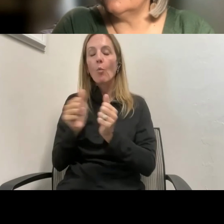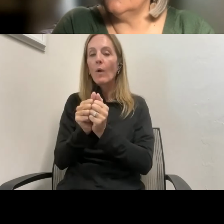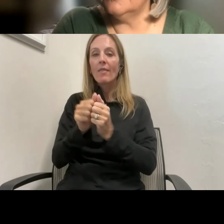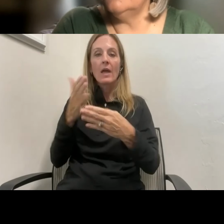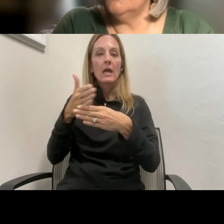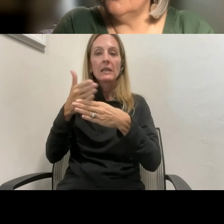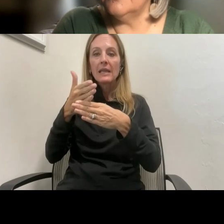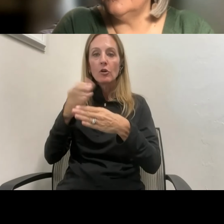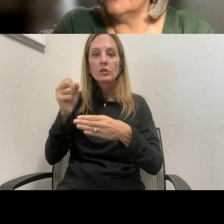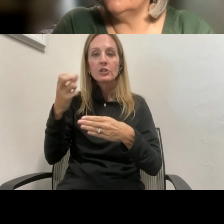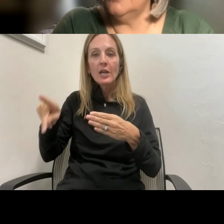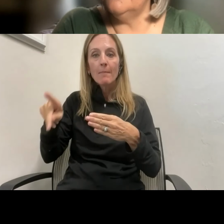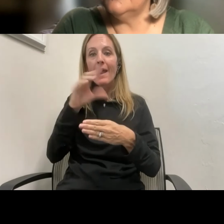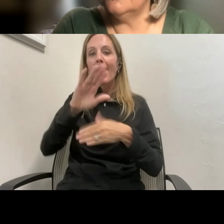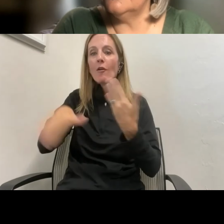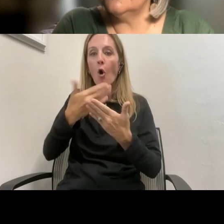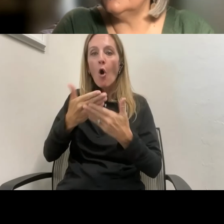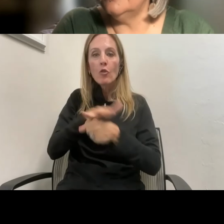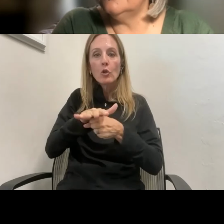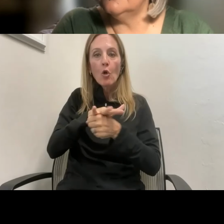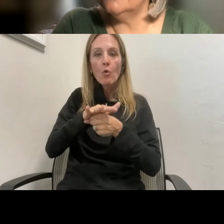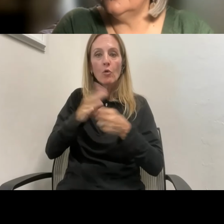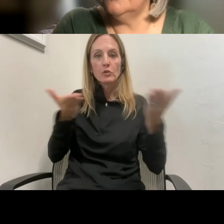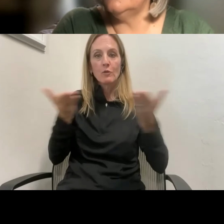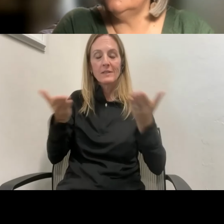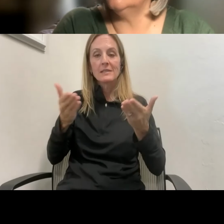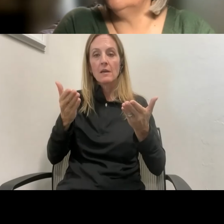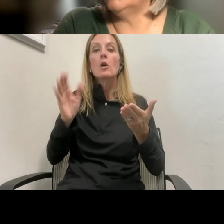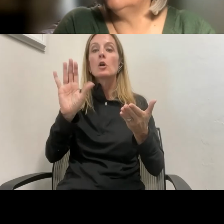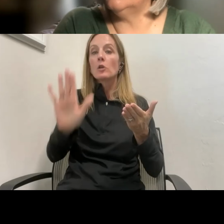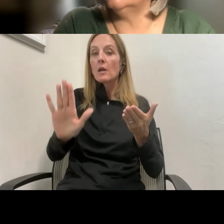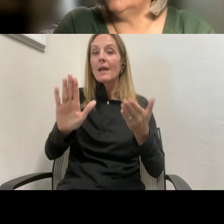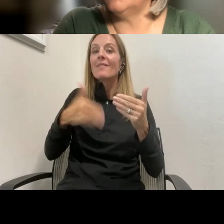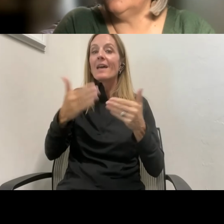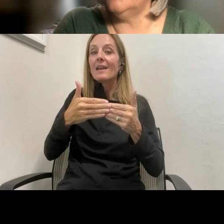So they know in the next five years or ten years these are the big goals that we have.